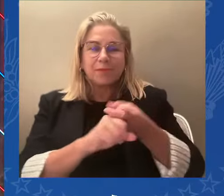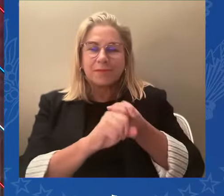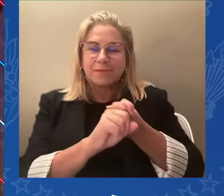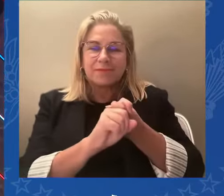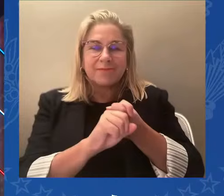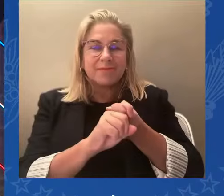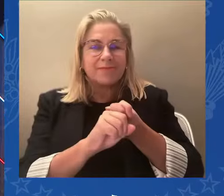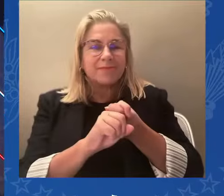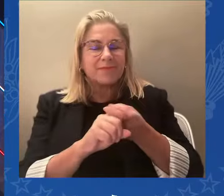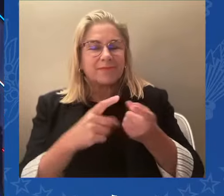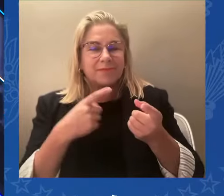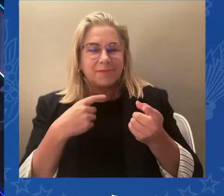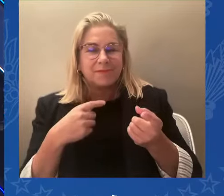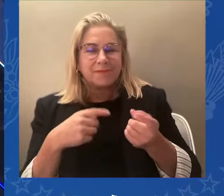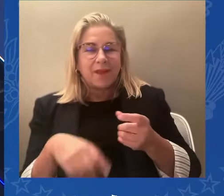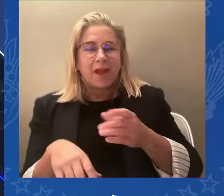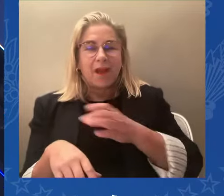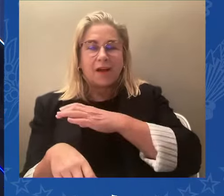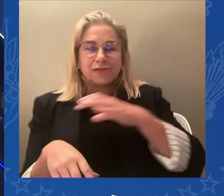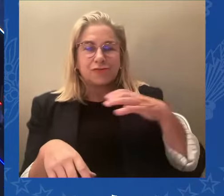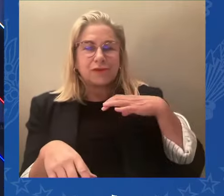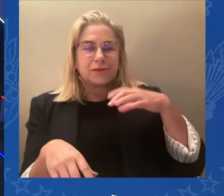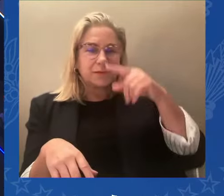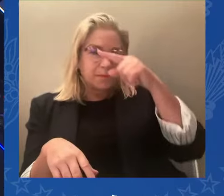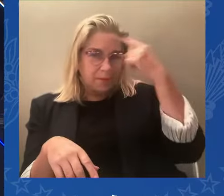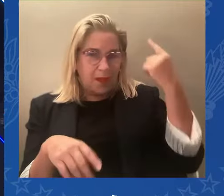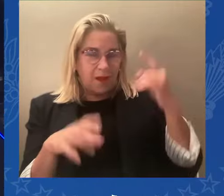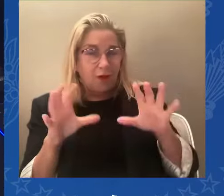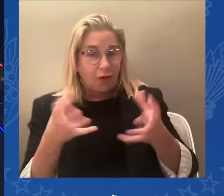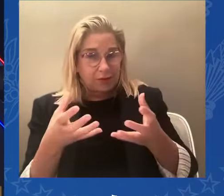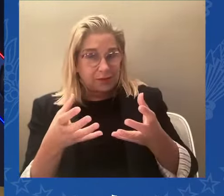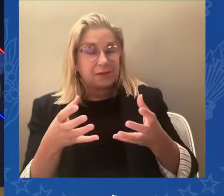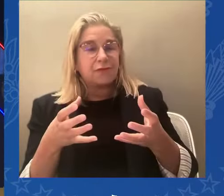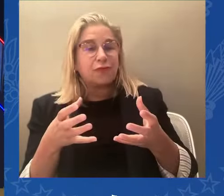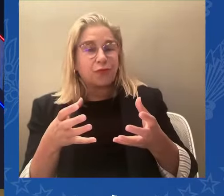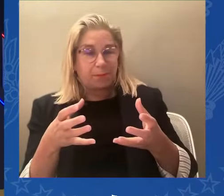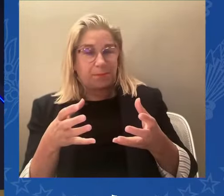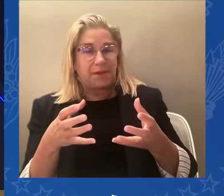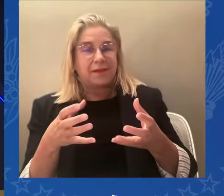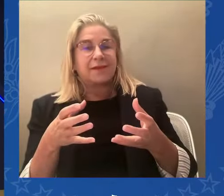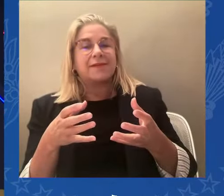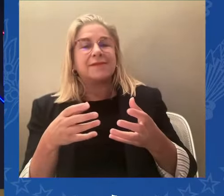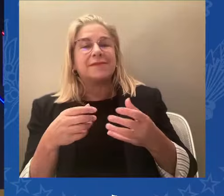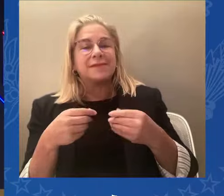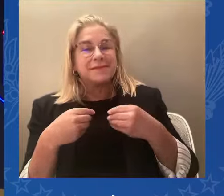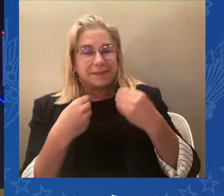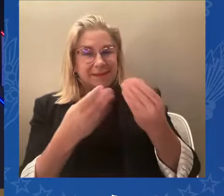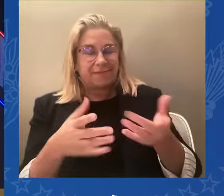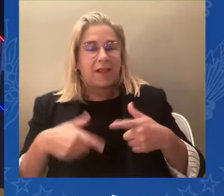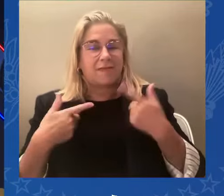and a leader for all Americans. The 46th President of the United States.